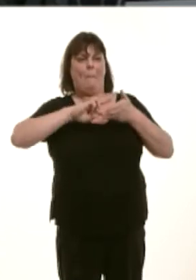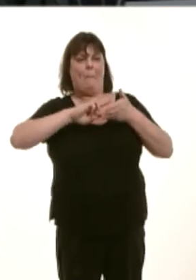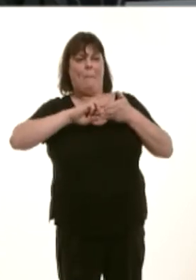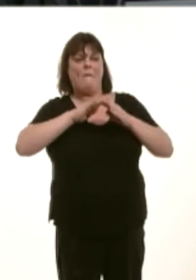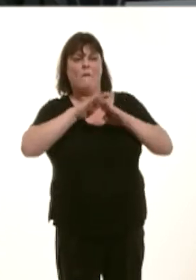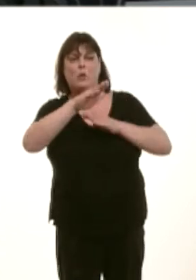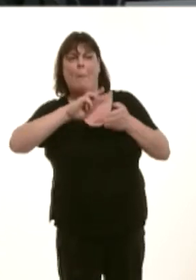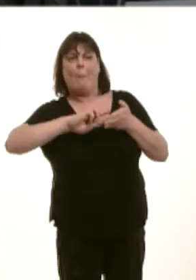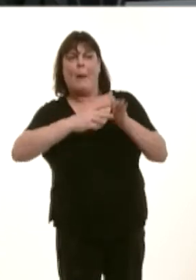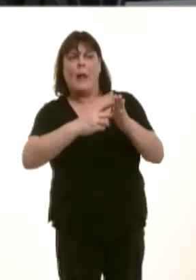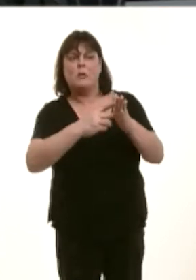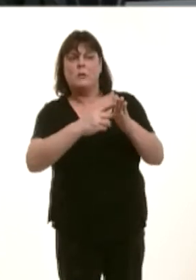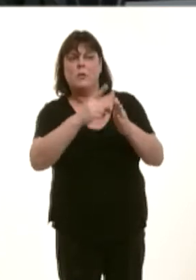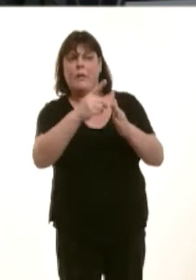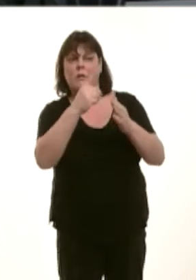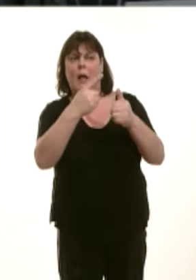ensure that the abattoir will reopen.